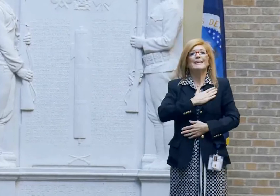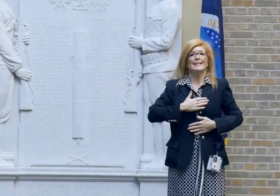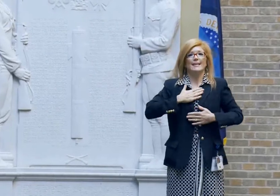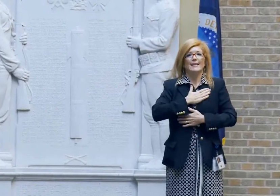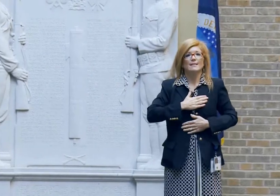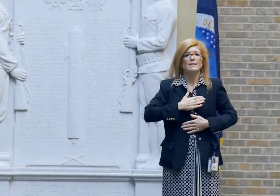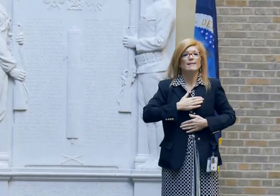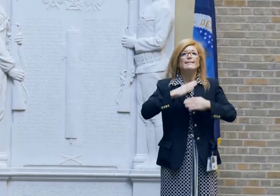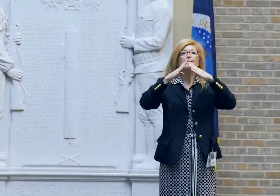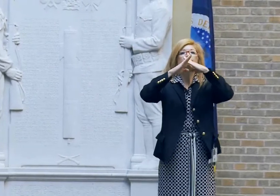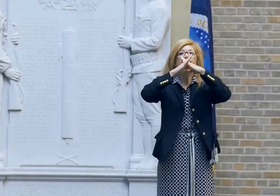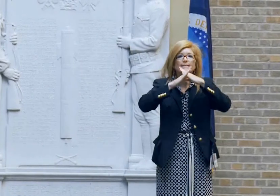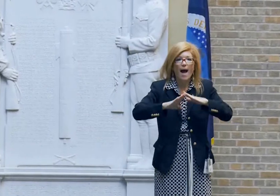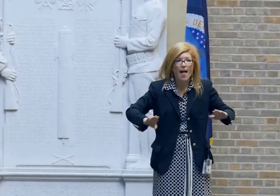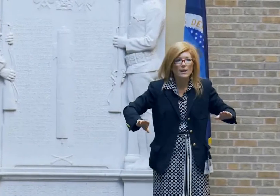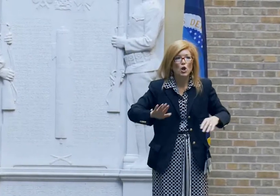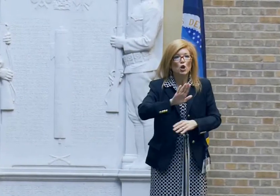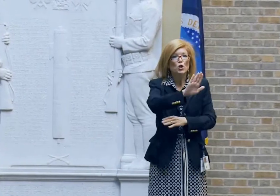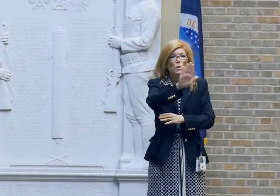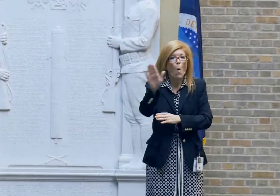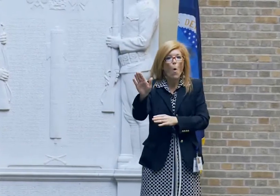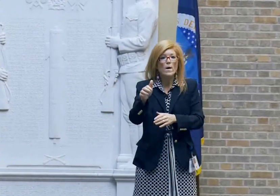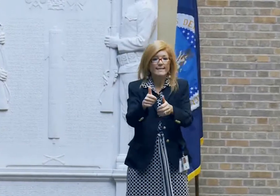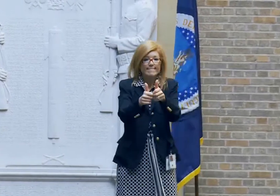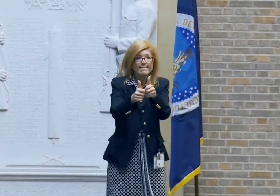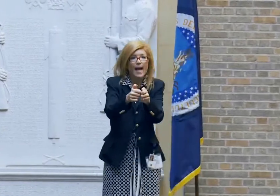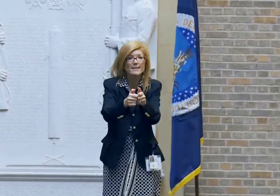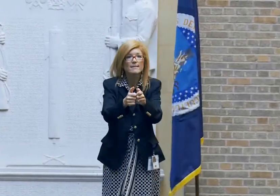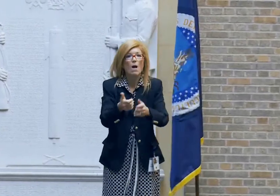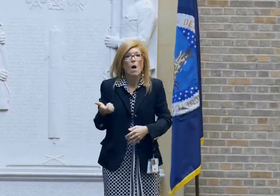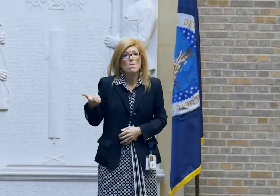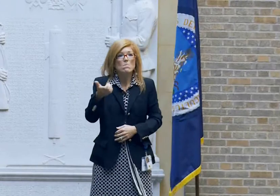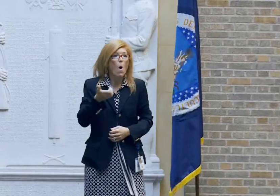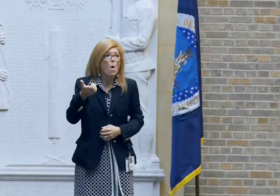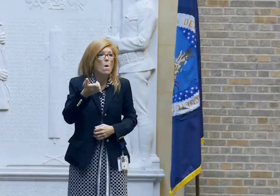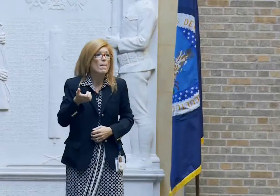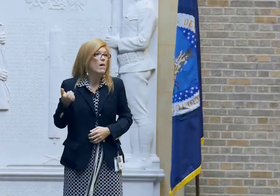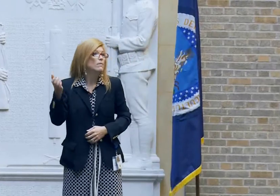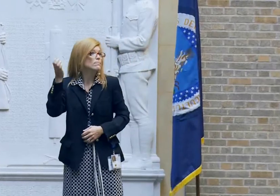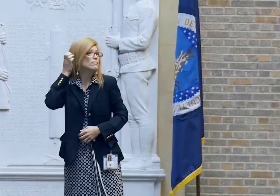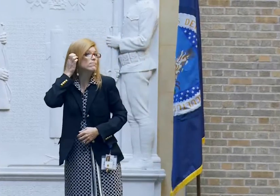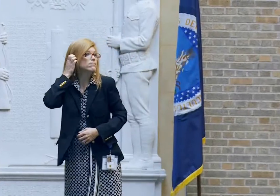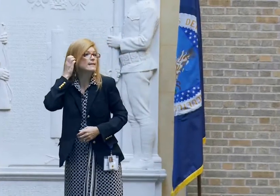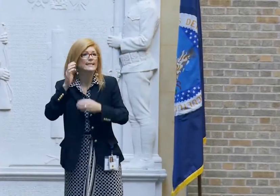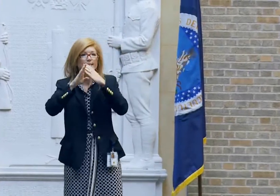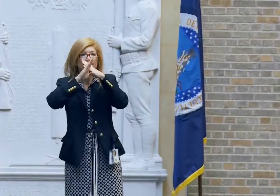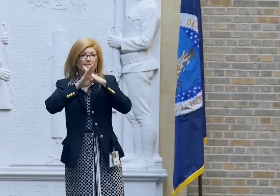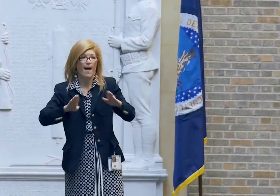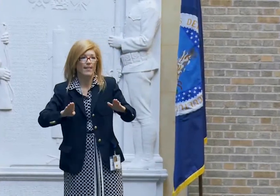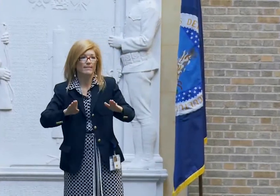I also kindly request that everyone silence their phones and other devices.